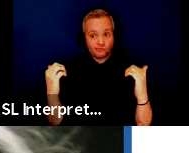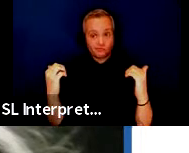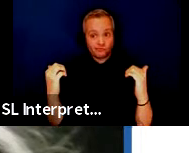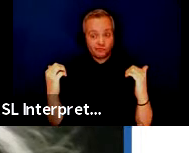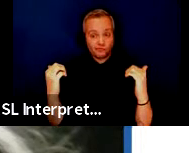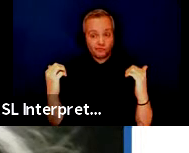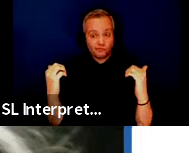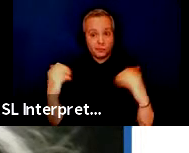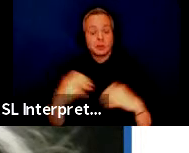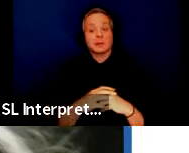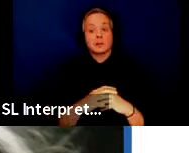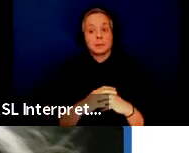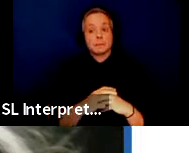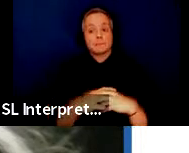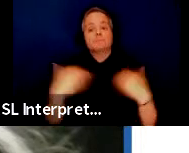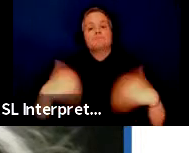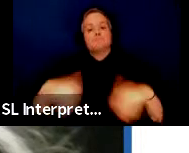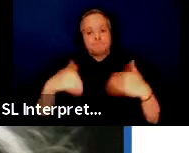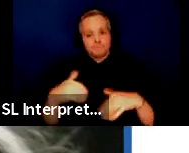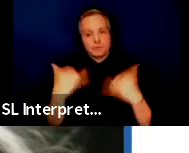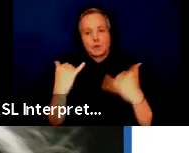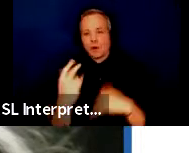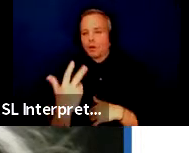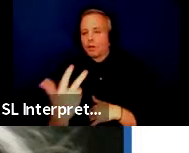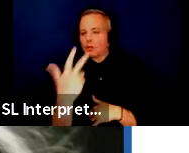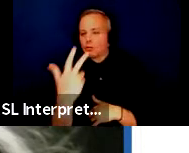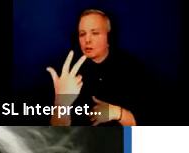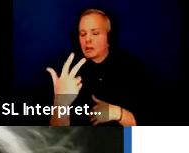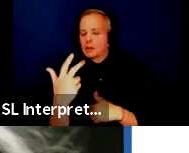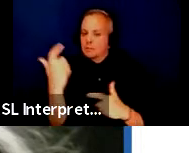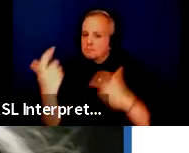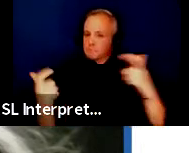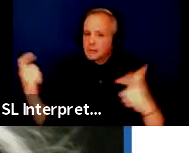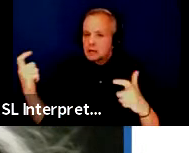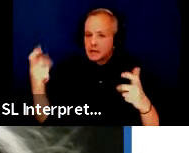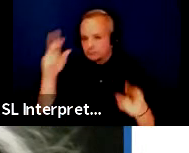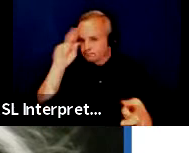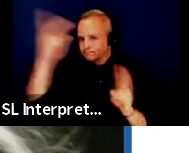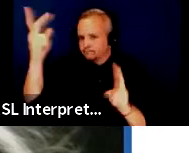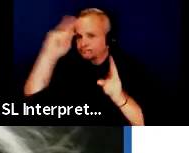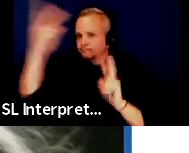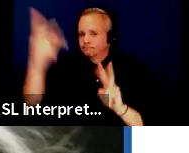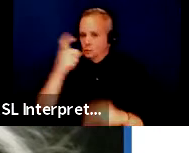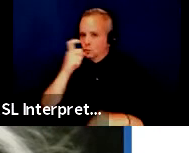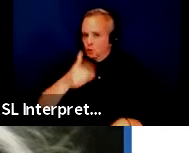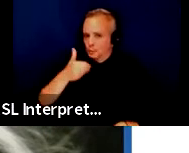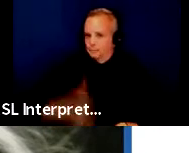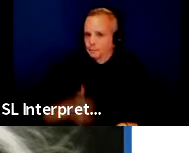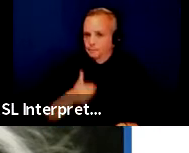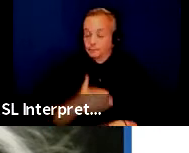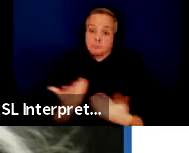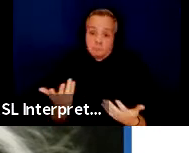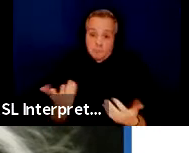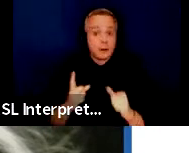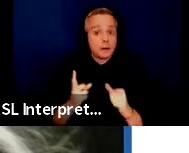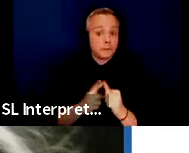THERE ARE THREE BIG MISCONCEPTIONS THAT PEOPLE MAKE ABOUT ME. FIRST, BECAUSE MY ARMS DON'T